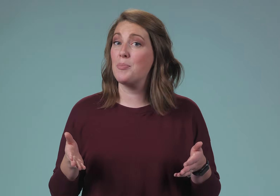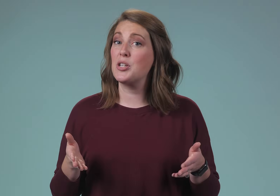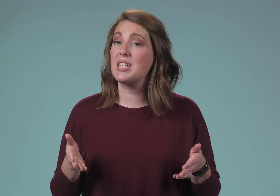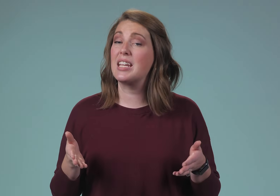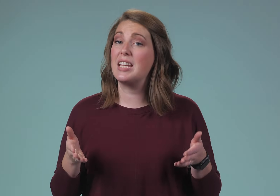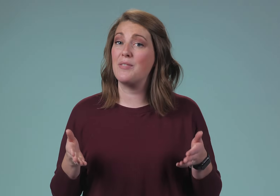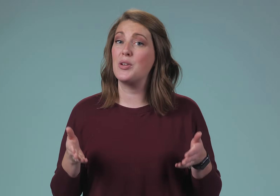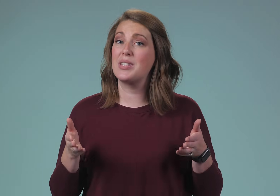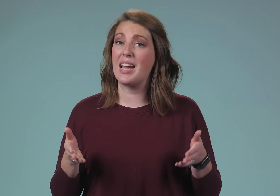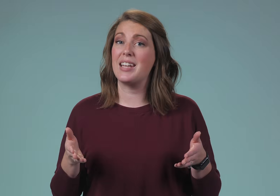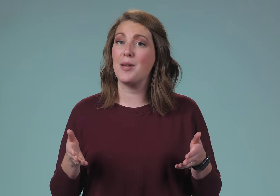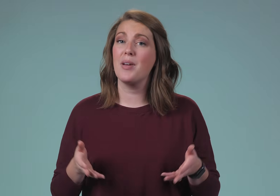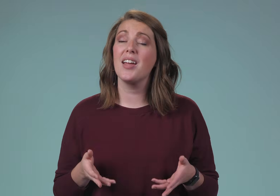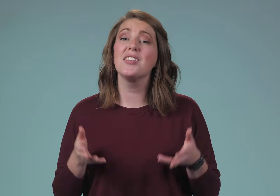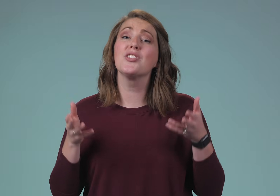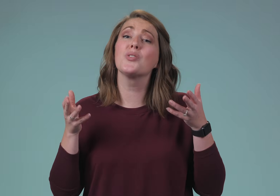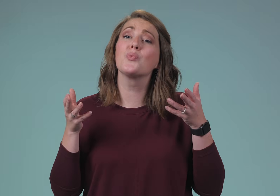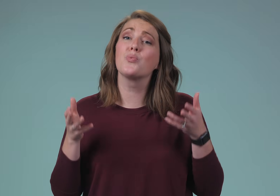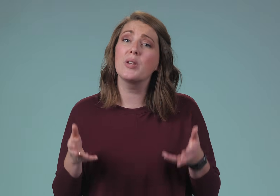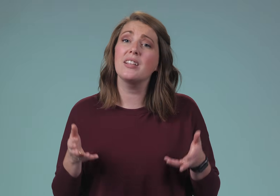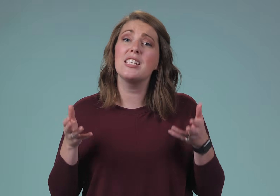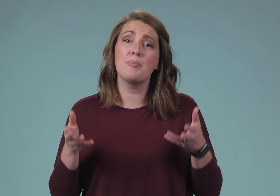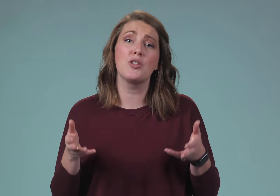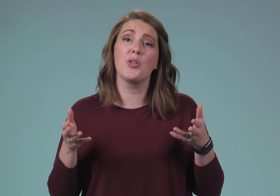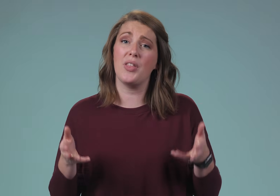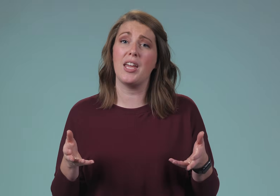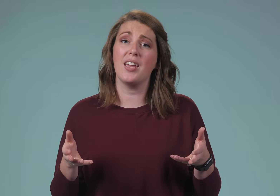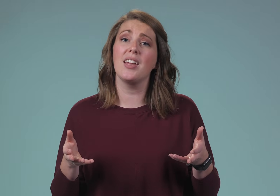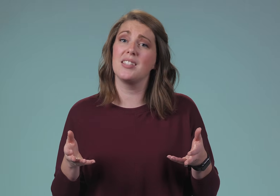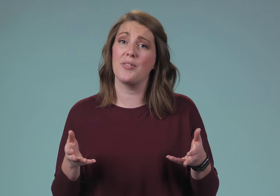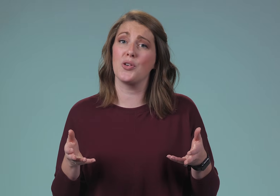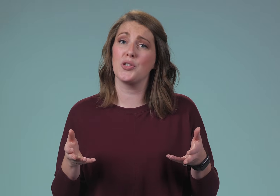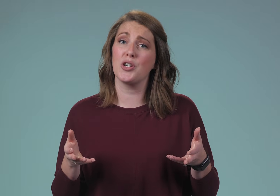person can give you a sign name, and this is a really special thing in deaf culture.